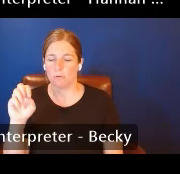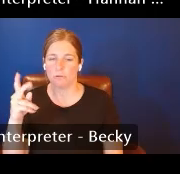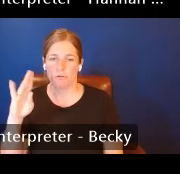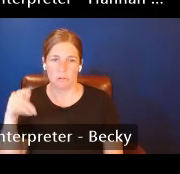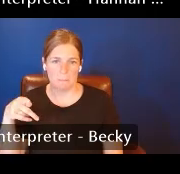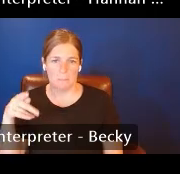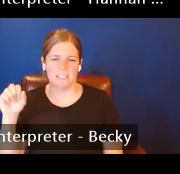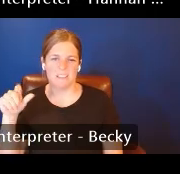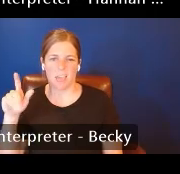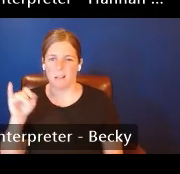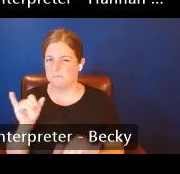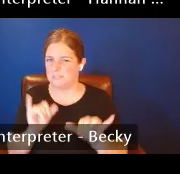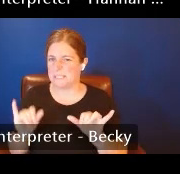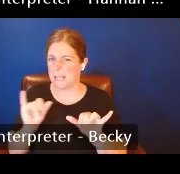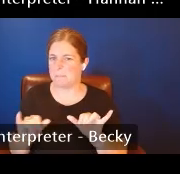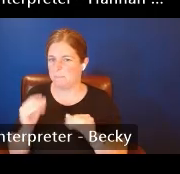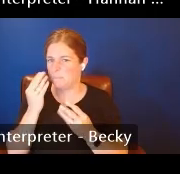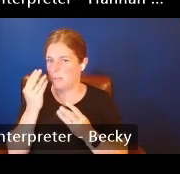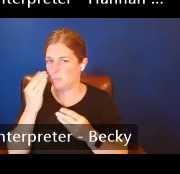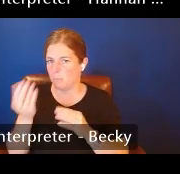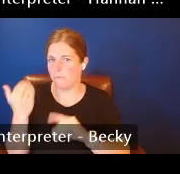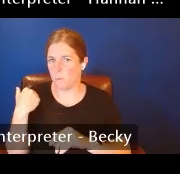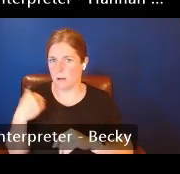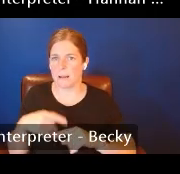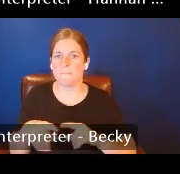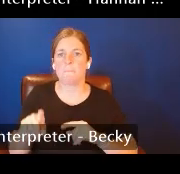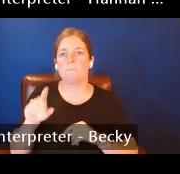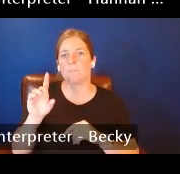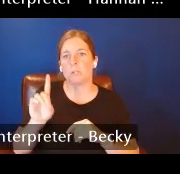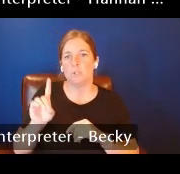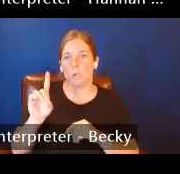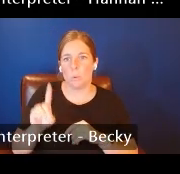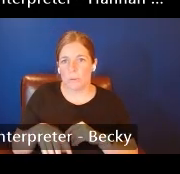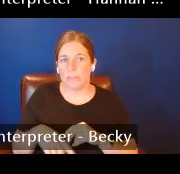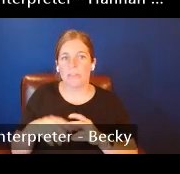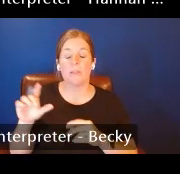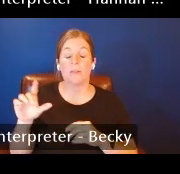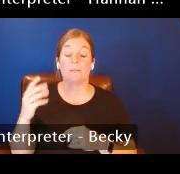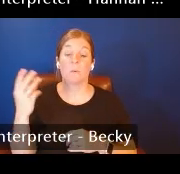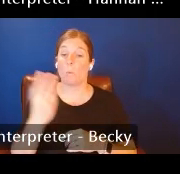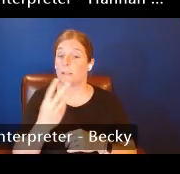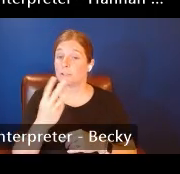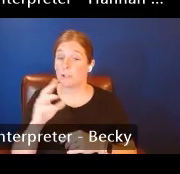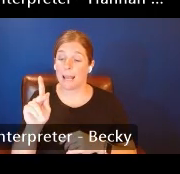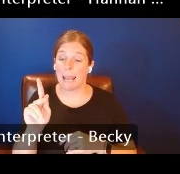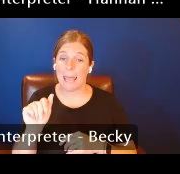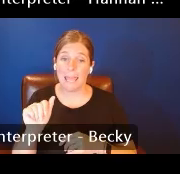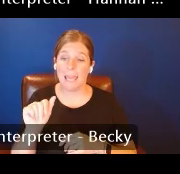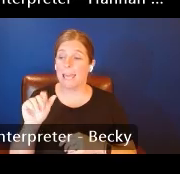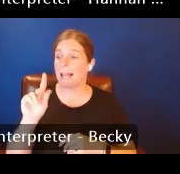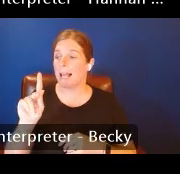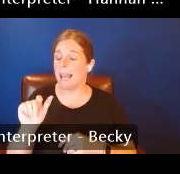Wisconsin Central Limited dash Duluth Dock. Sofidel America dash Duluth. Western Lake Superior Sanitary District, The C Reiss Coal Co dash Duluth Dock.